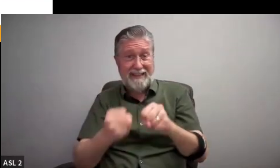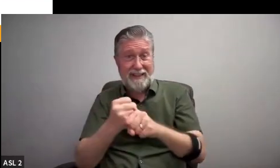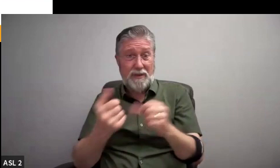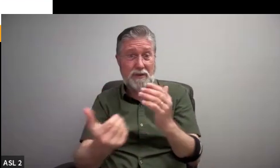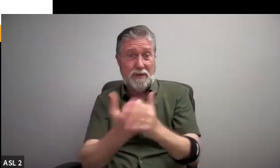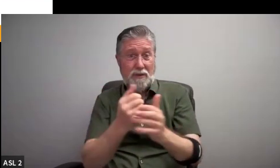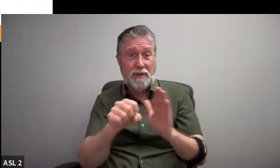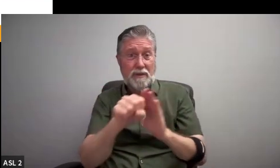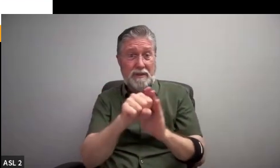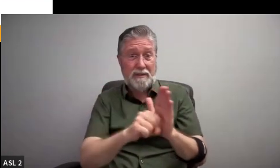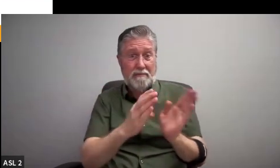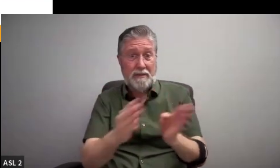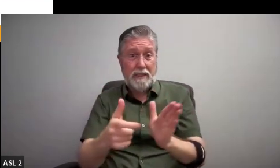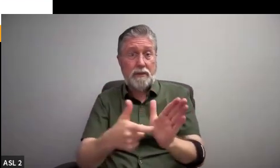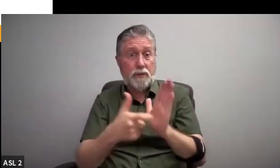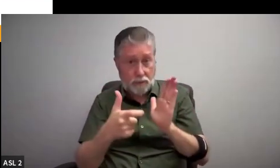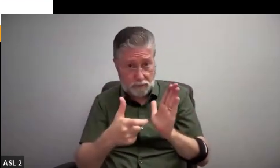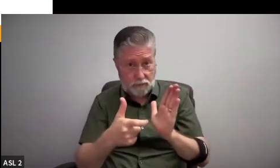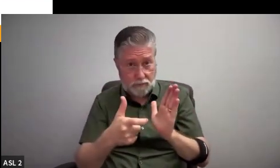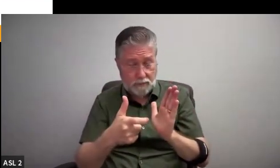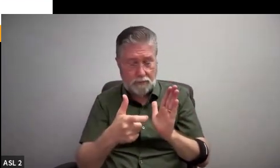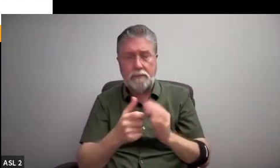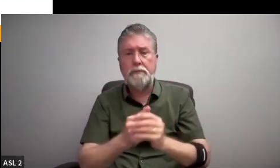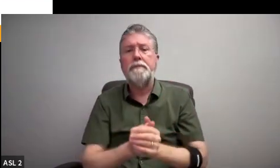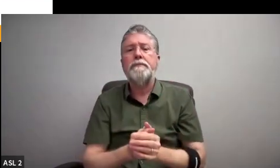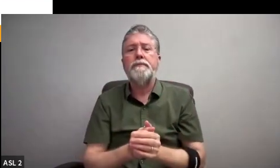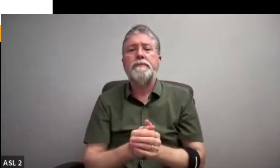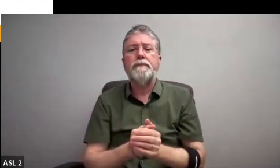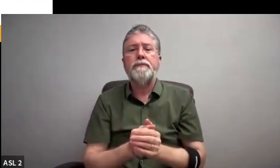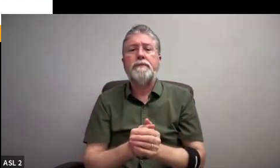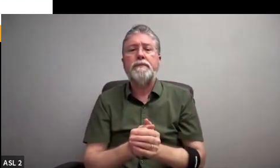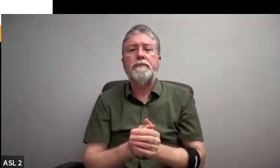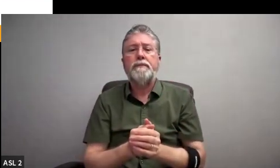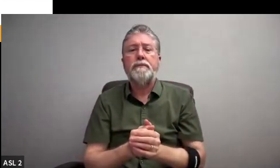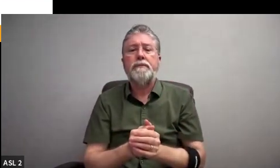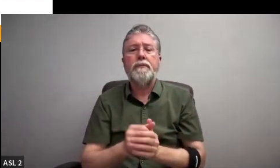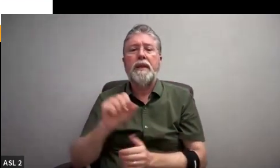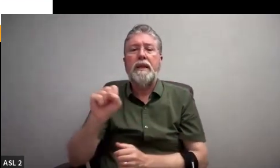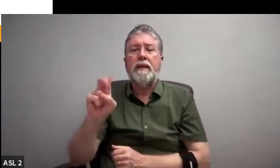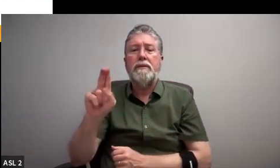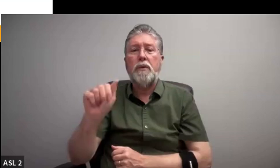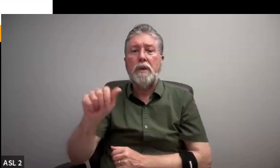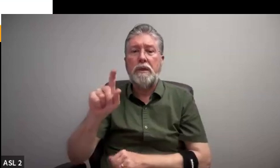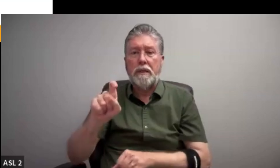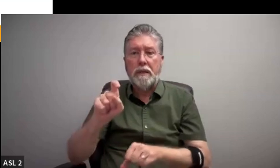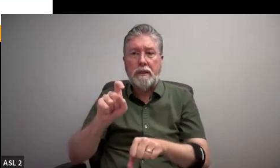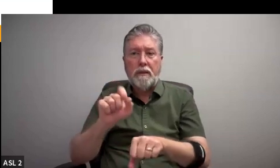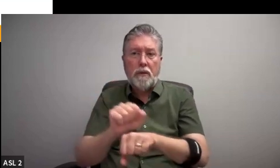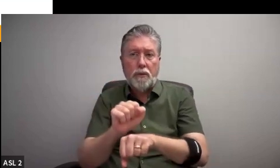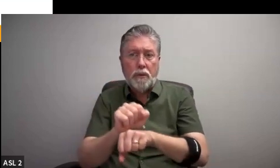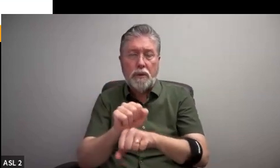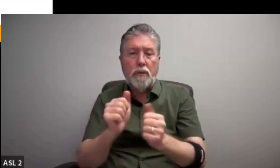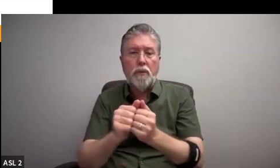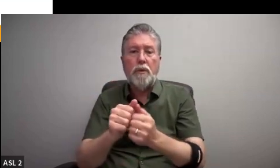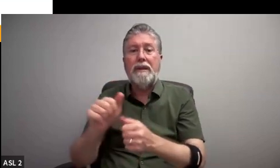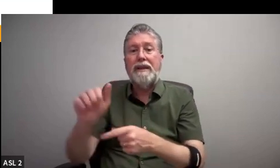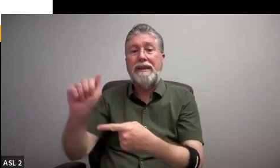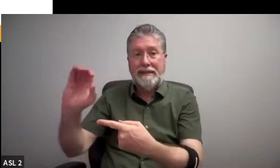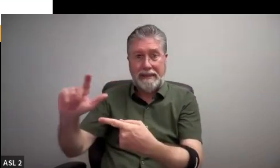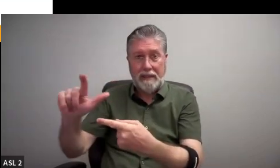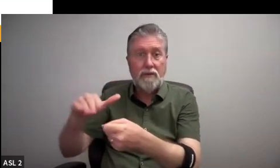plan is due. The SUA shall work with the ACL Regional Office in reviewing the new state